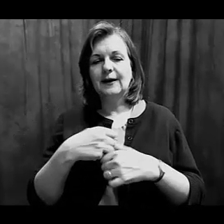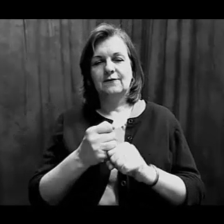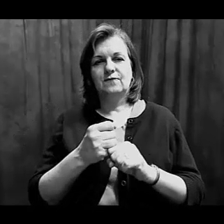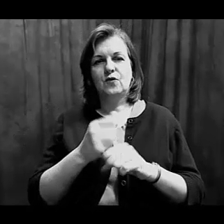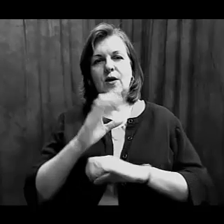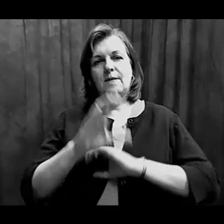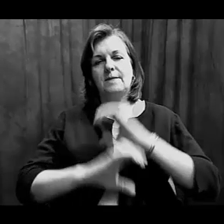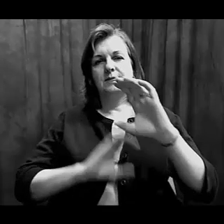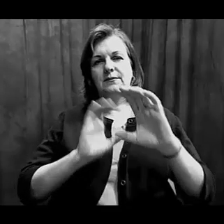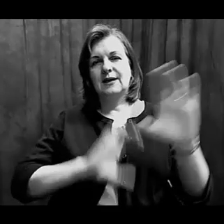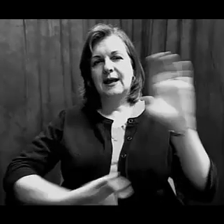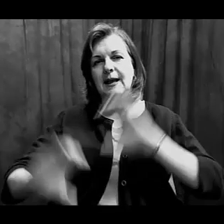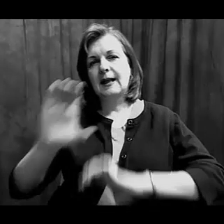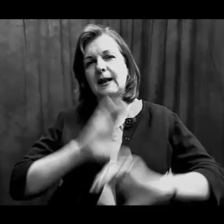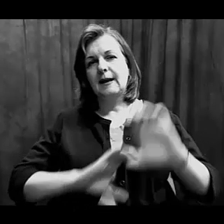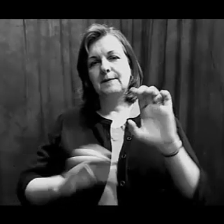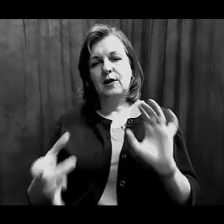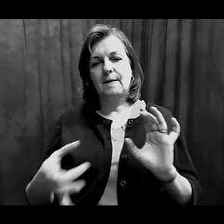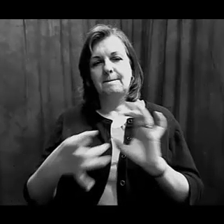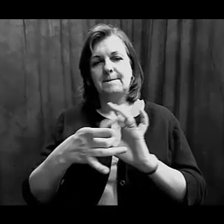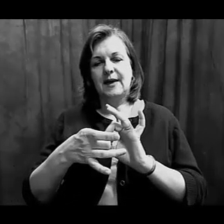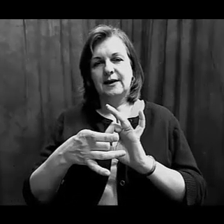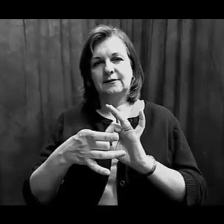is actually to form chemical bonds